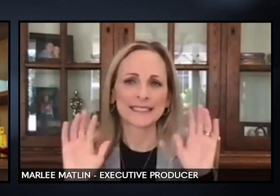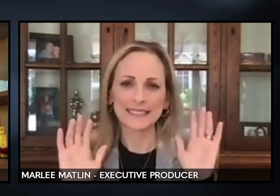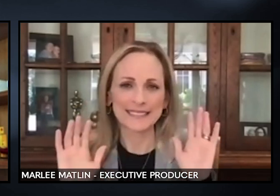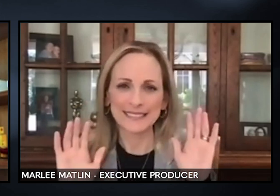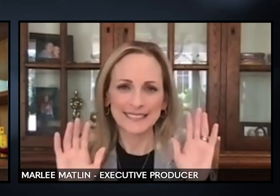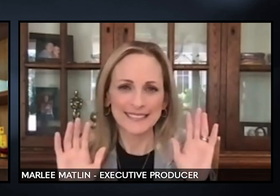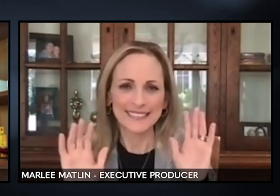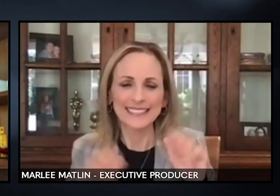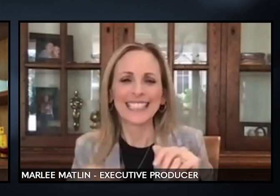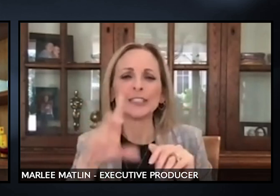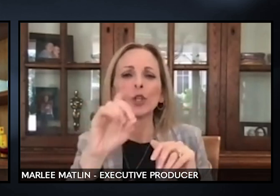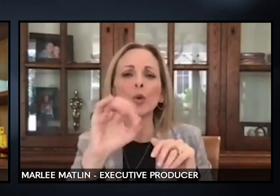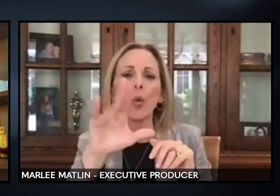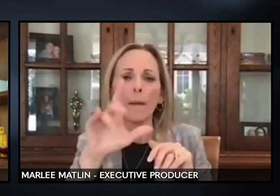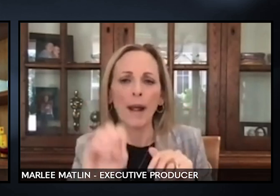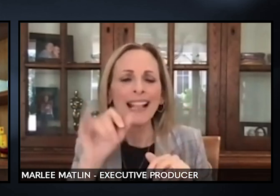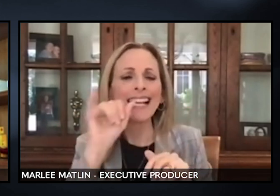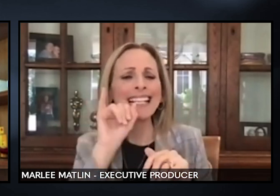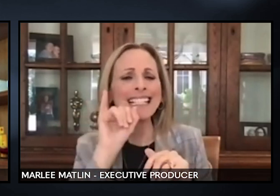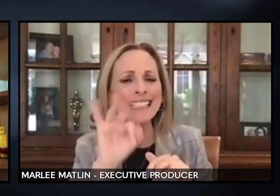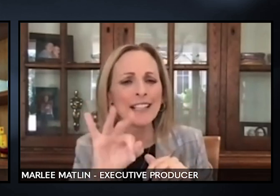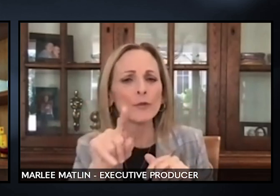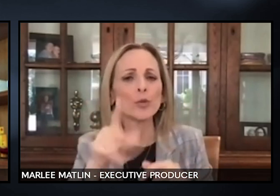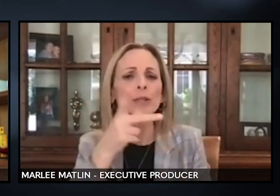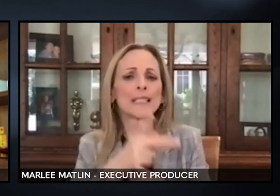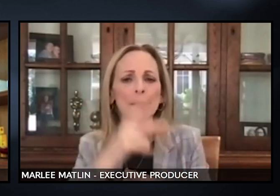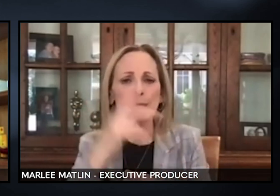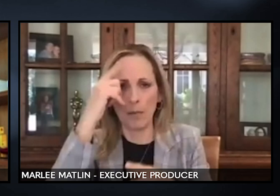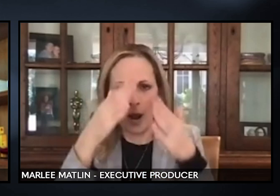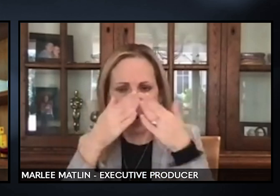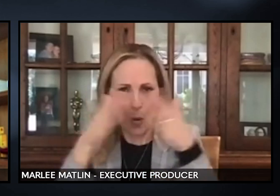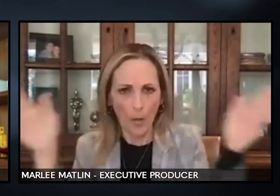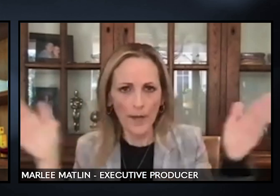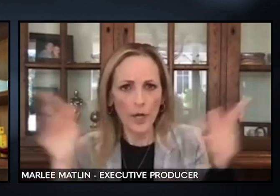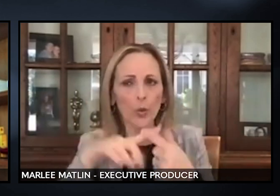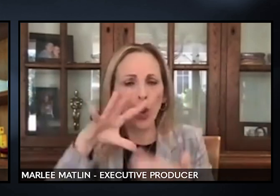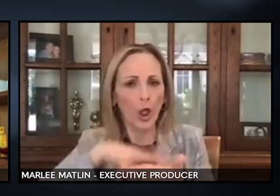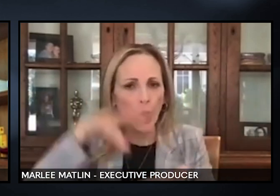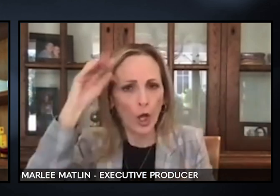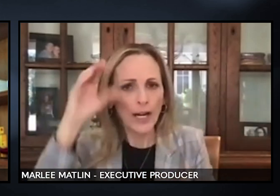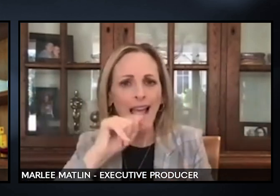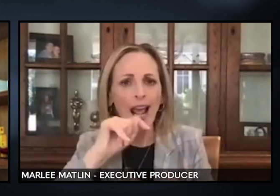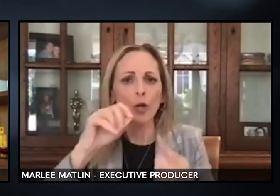rocket science, it's doable. If you keep in mind the same way you do with